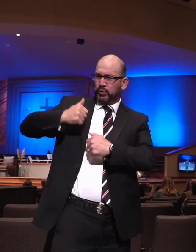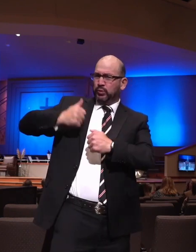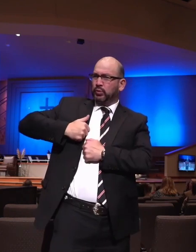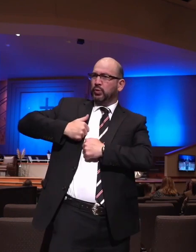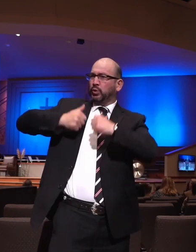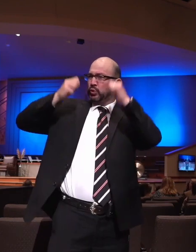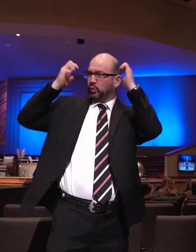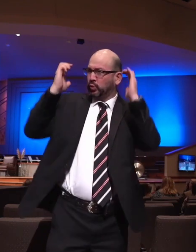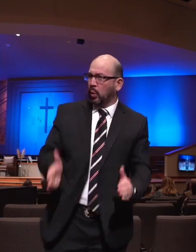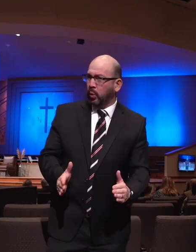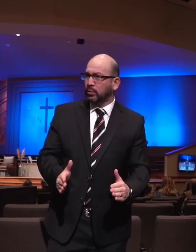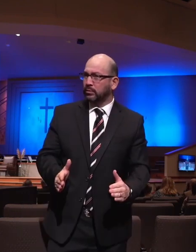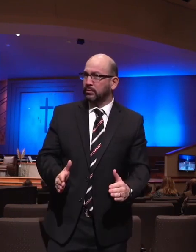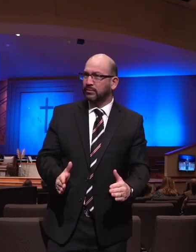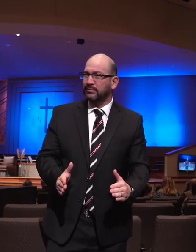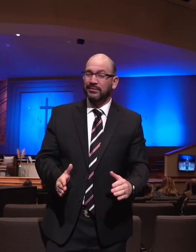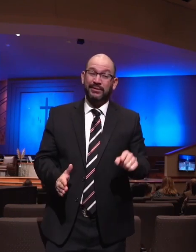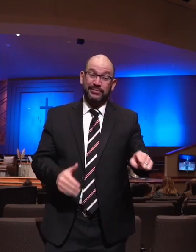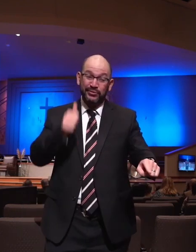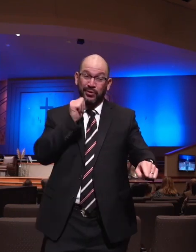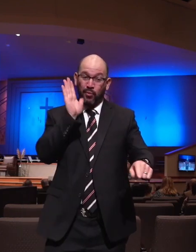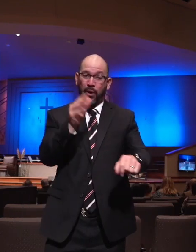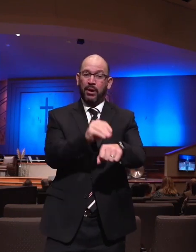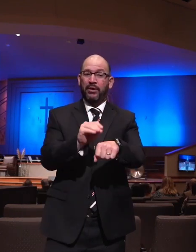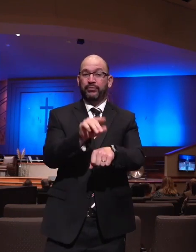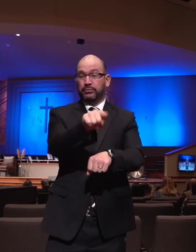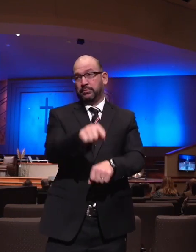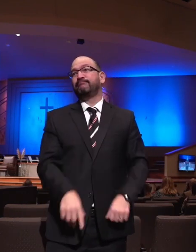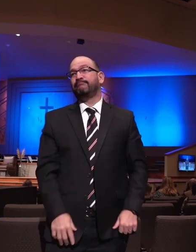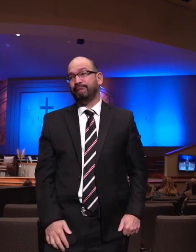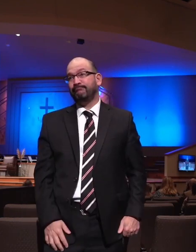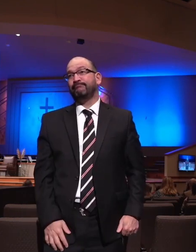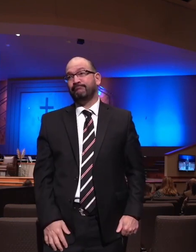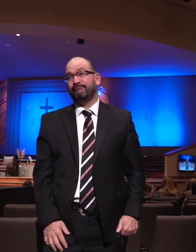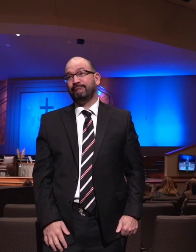world knew at that time Naaman and I just want to tell you ladies